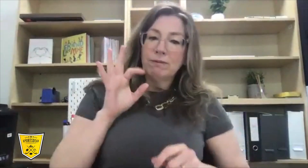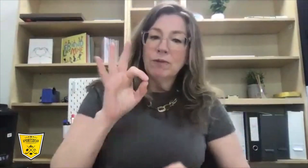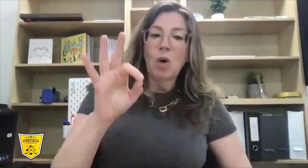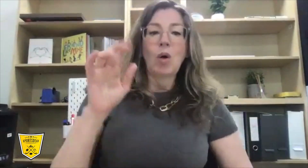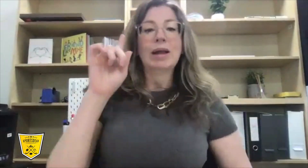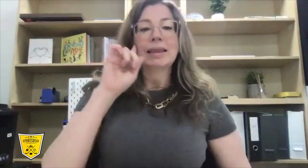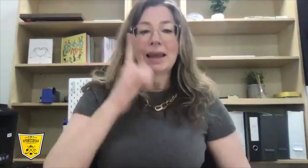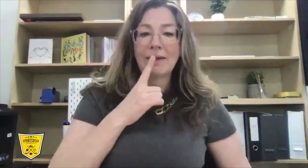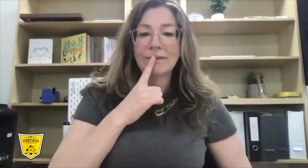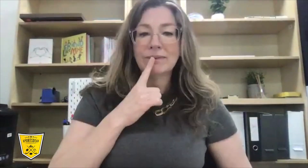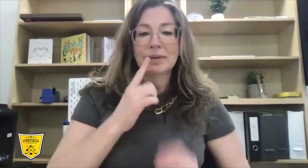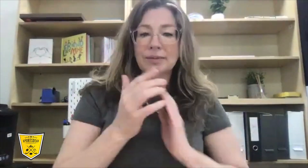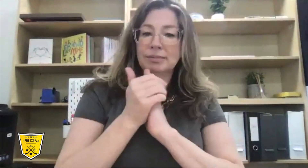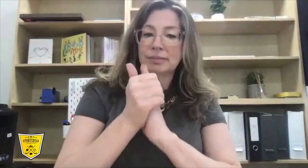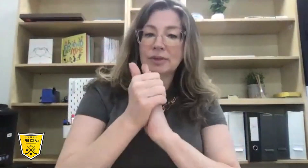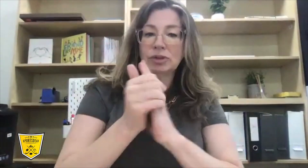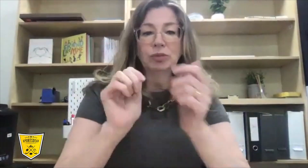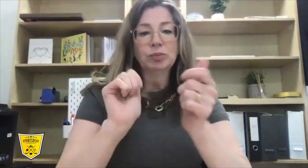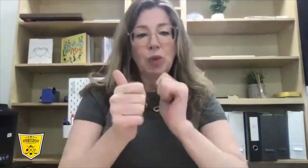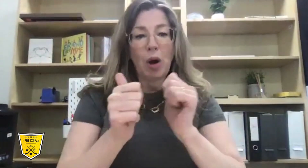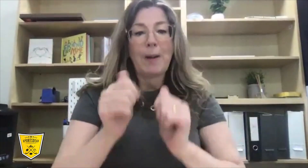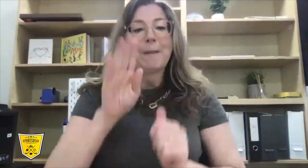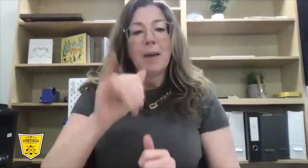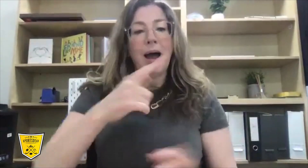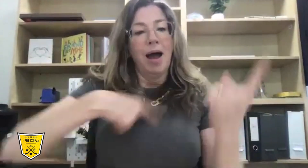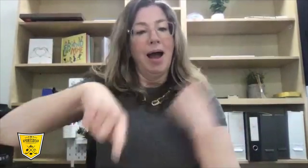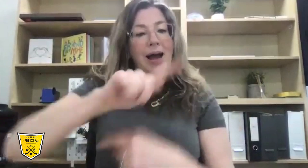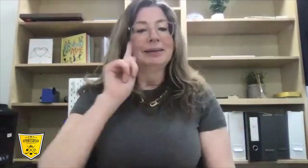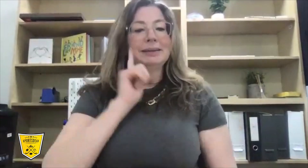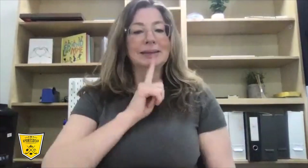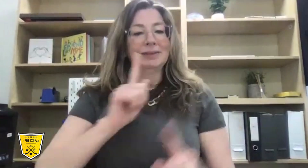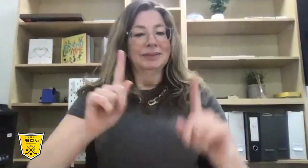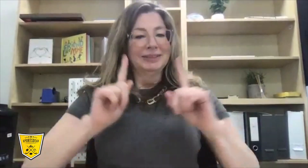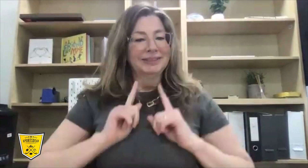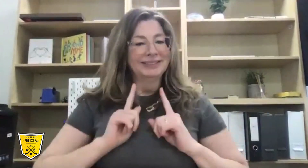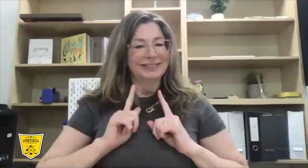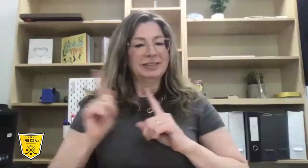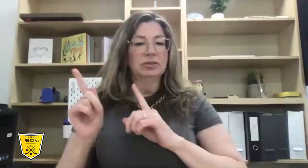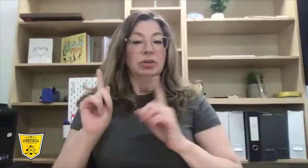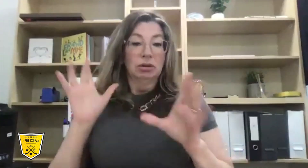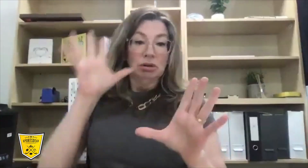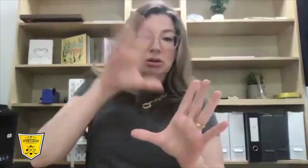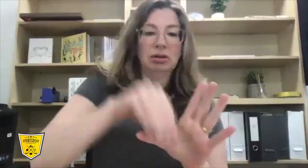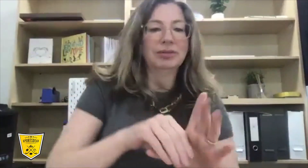leadership in sports by Deaf leaders but do not intervene.